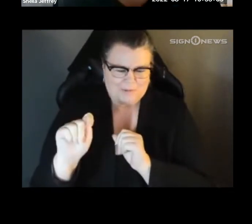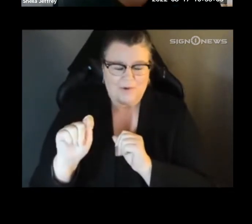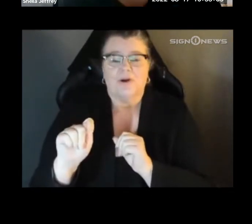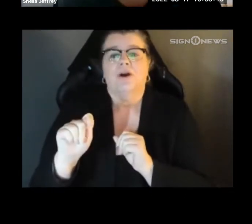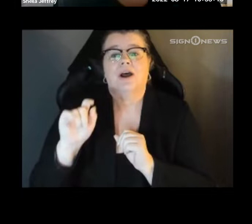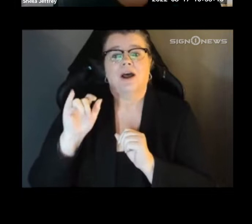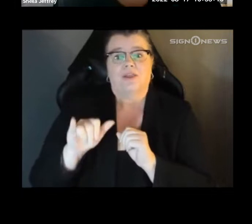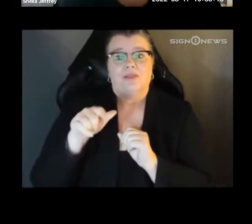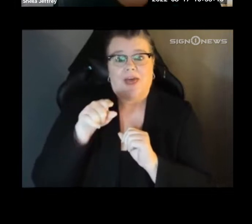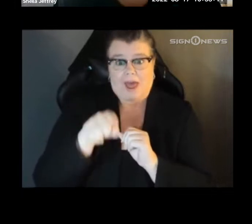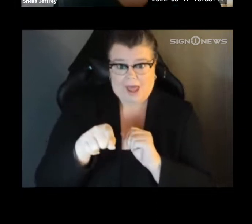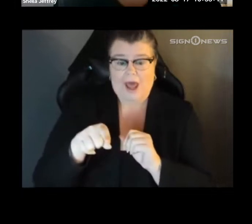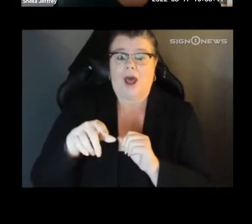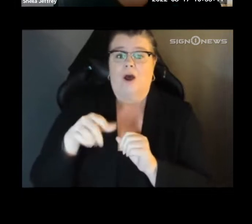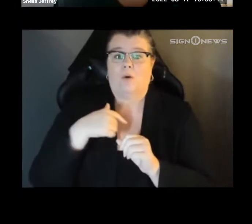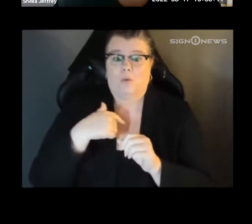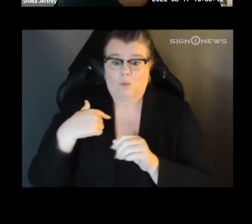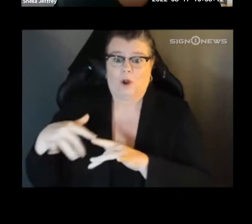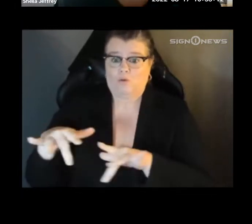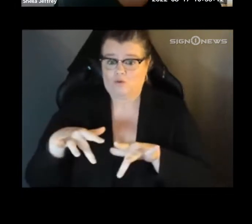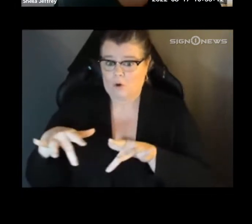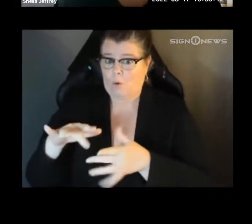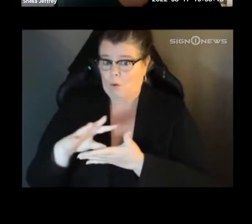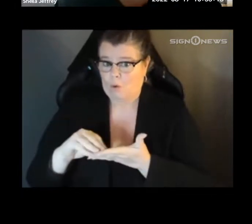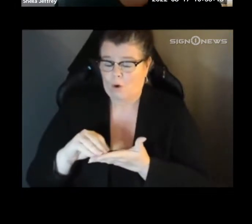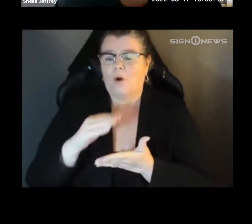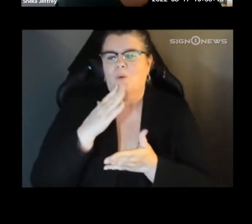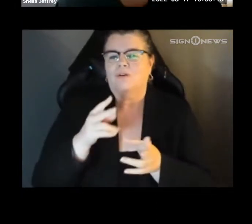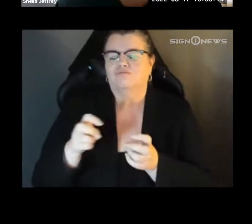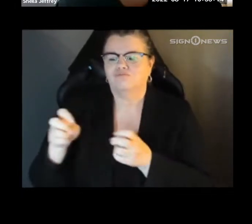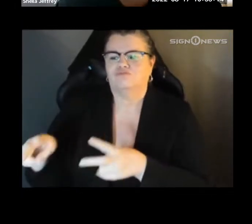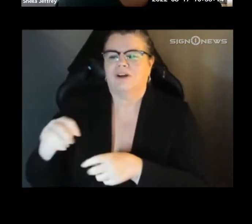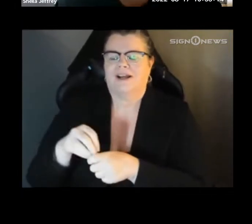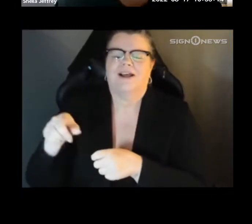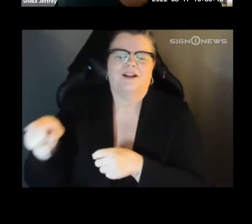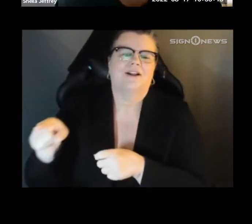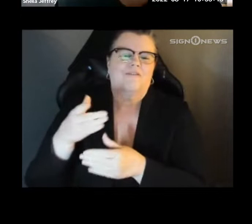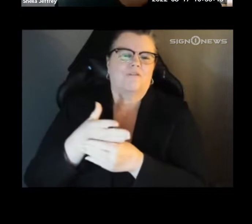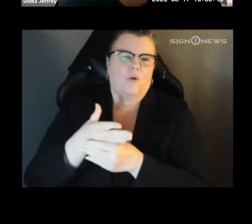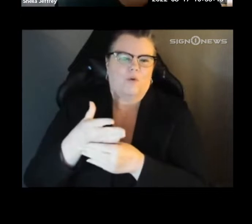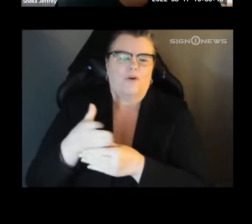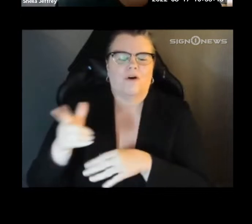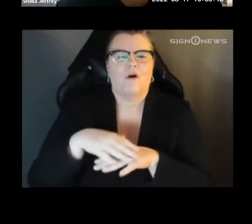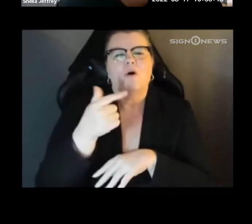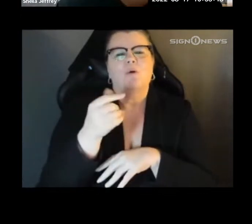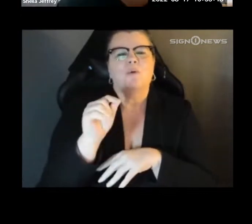also slides from today are in the folder now I'm going to pass it over to Michelle